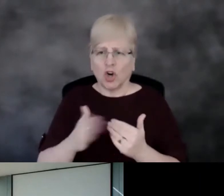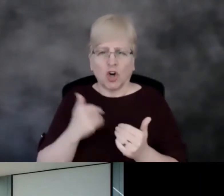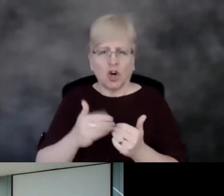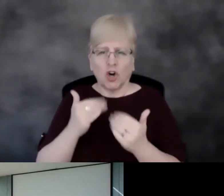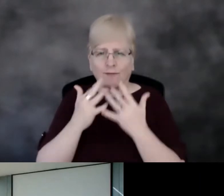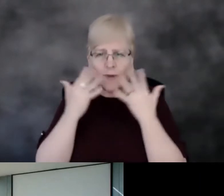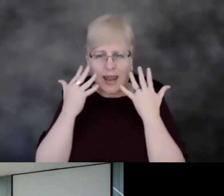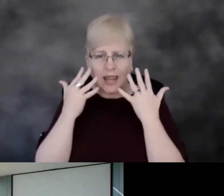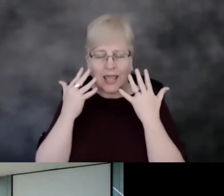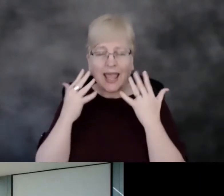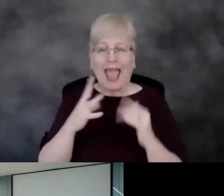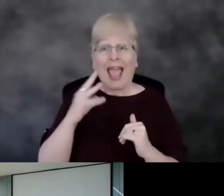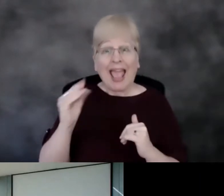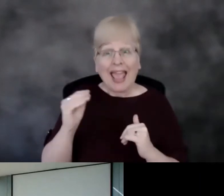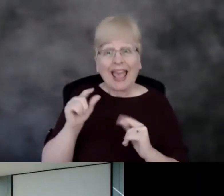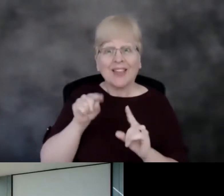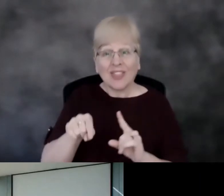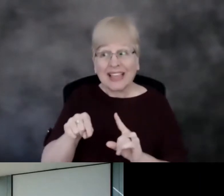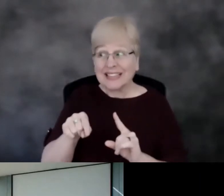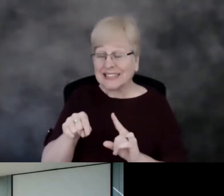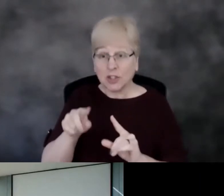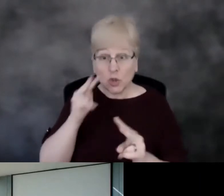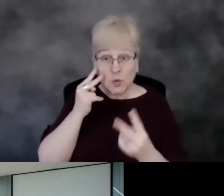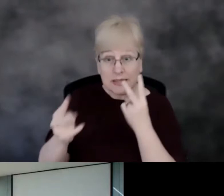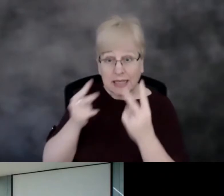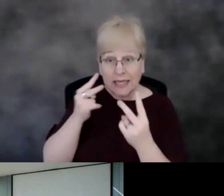you, be 16:15:03 able to answer questions during the